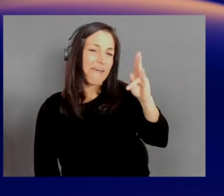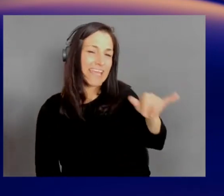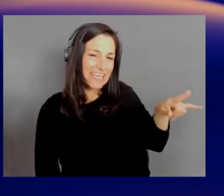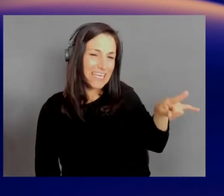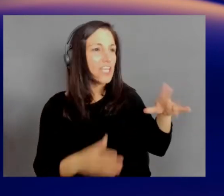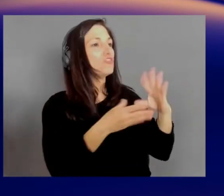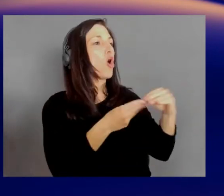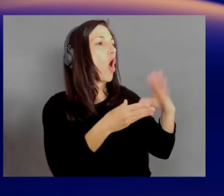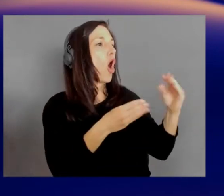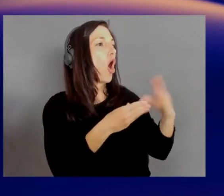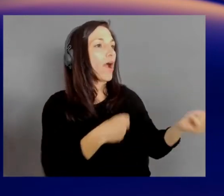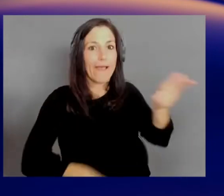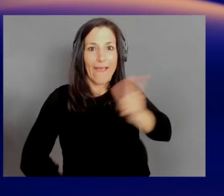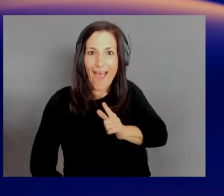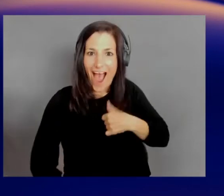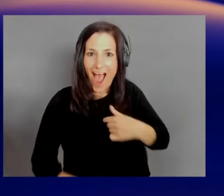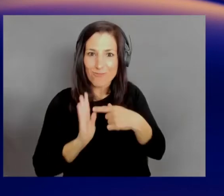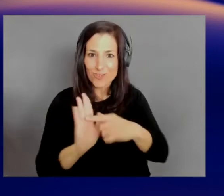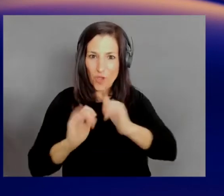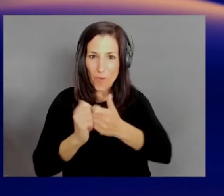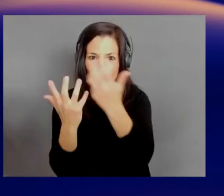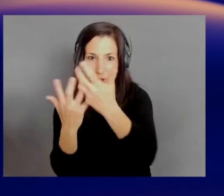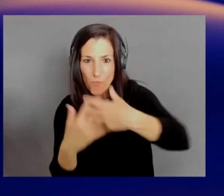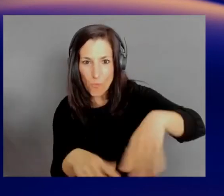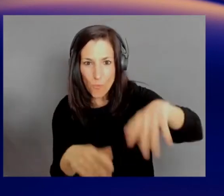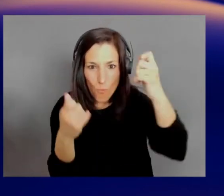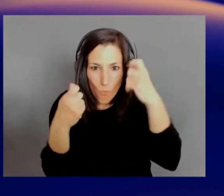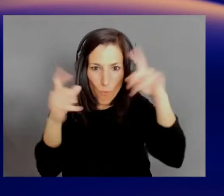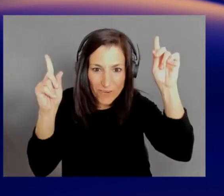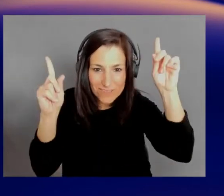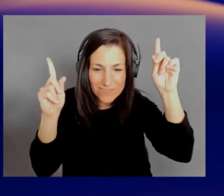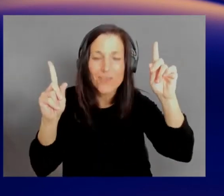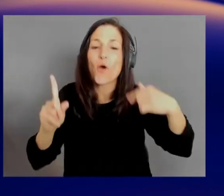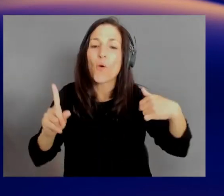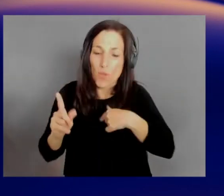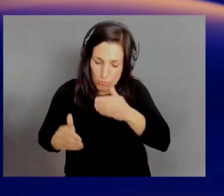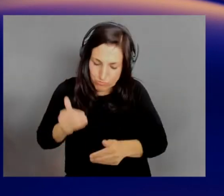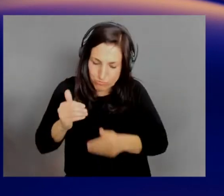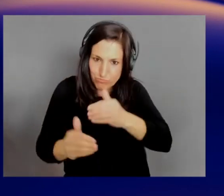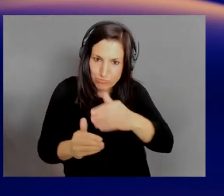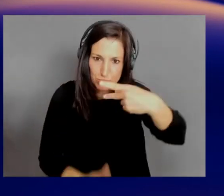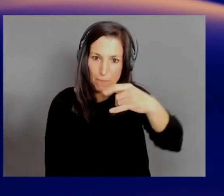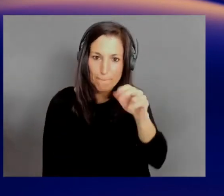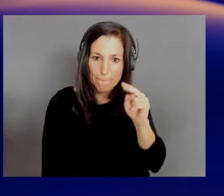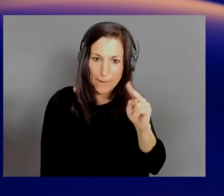So- - I'm interested in that. So we'll walk through Pinpoint, we'll take a chance and we'll walk through SES,